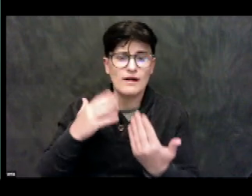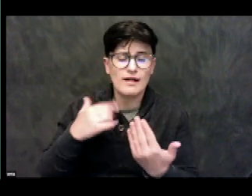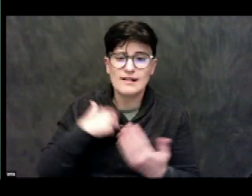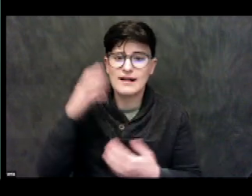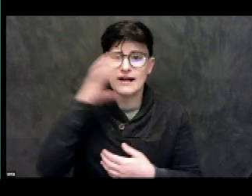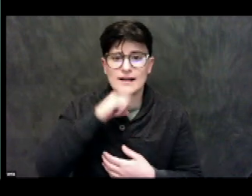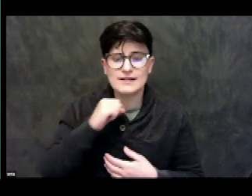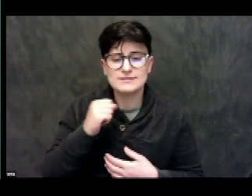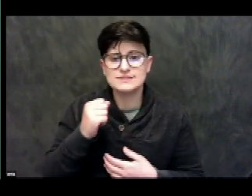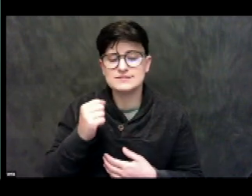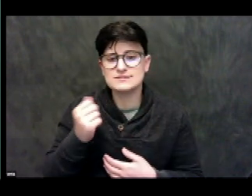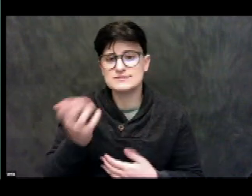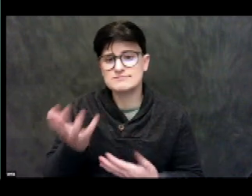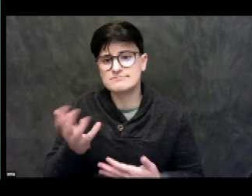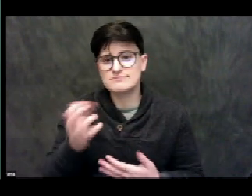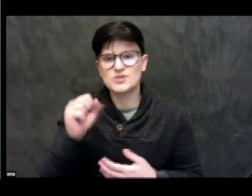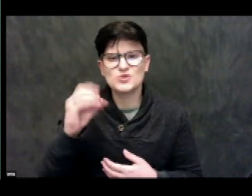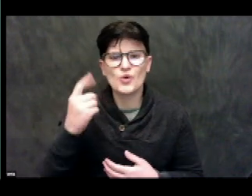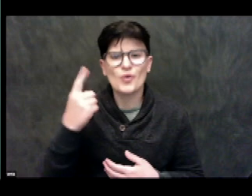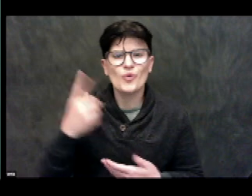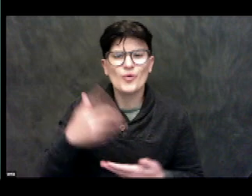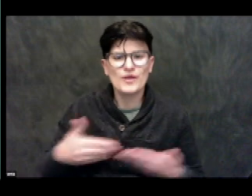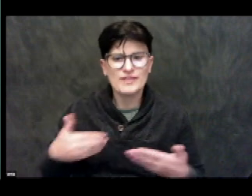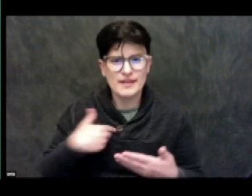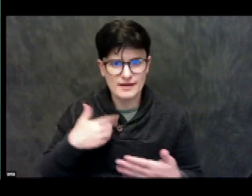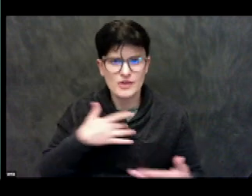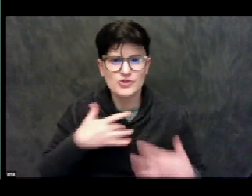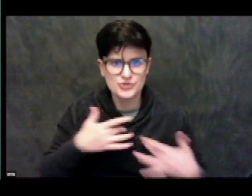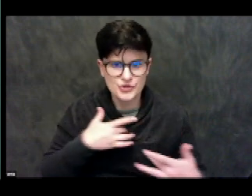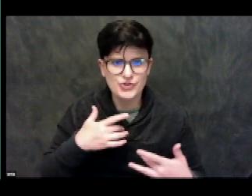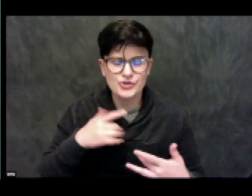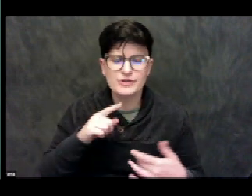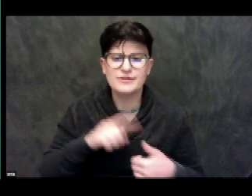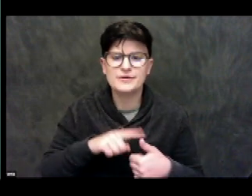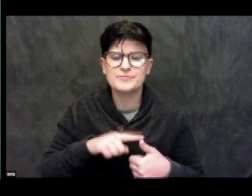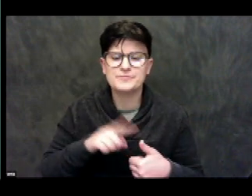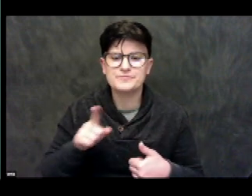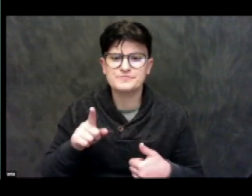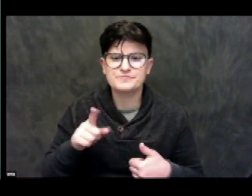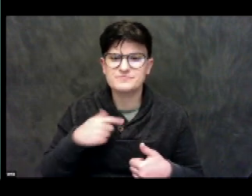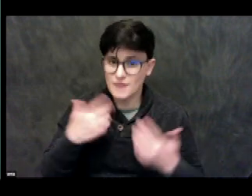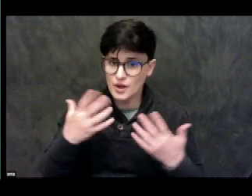So one of the things that I was concerned about, I wanted to give birth vaginally.